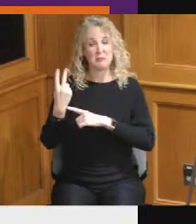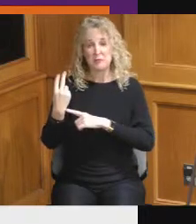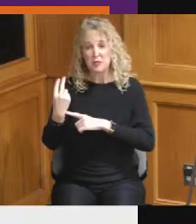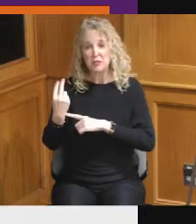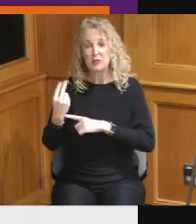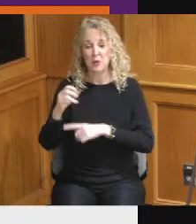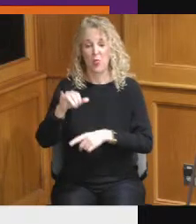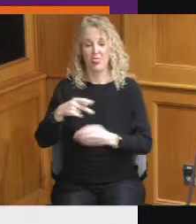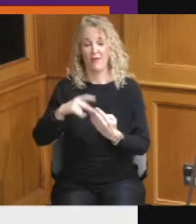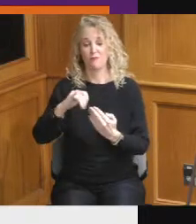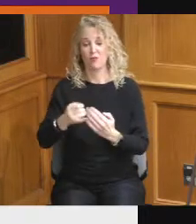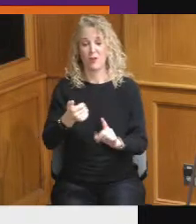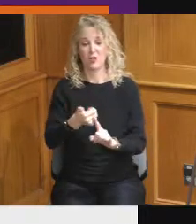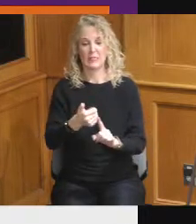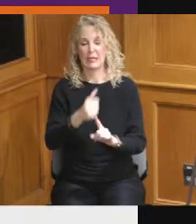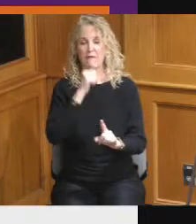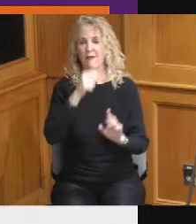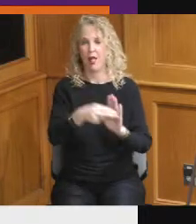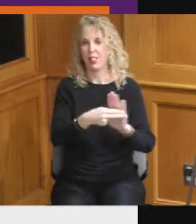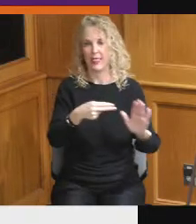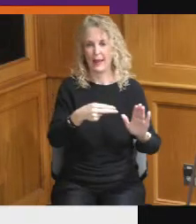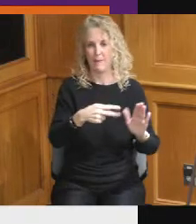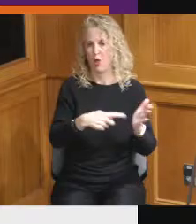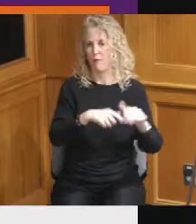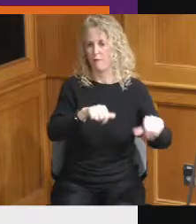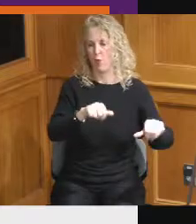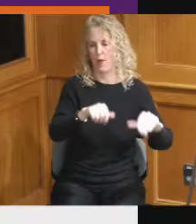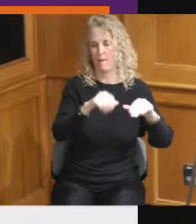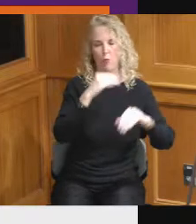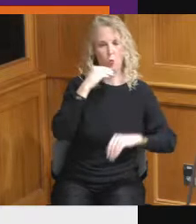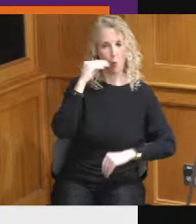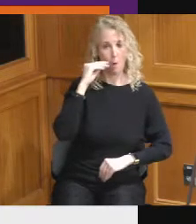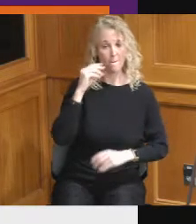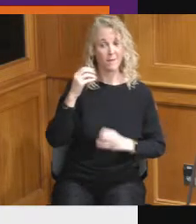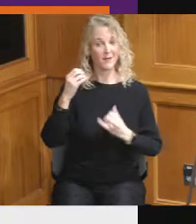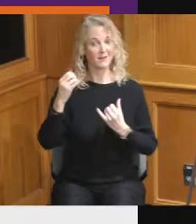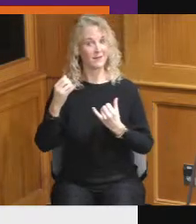became affordable housing now that helps basic like we got more numbers but now also that are